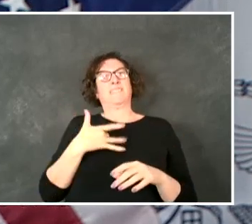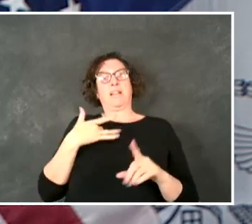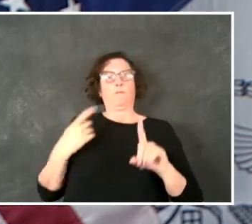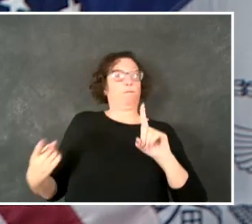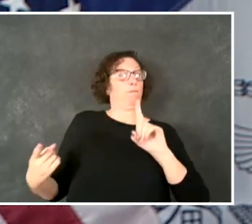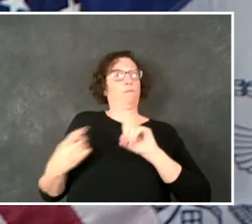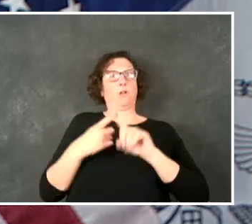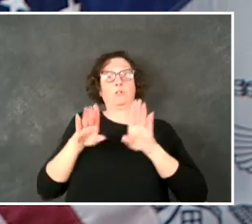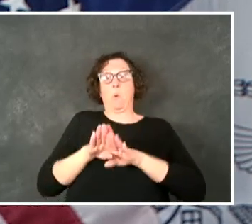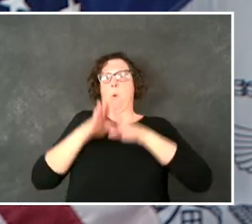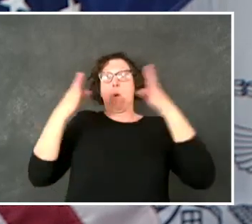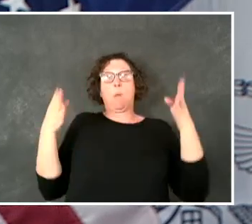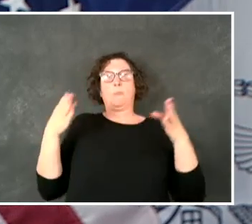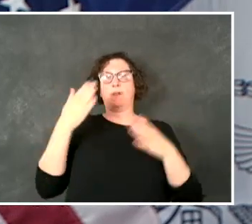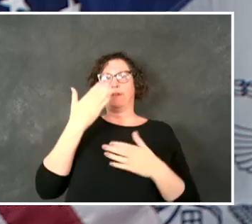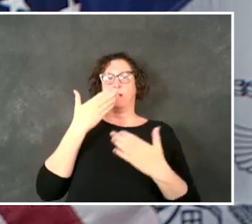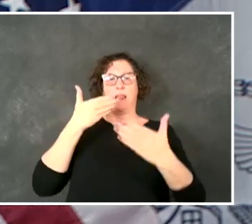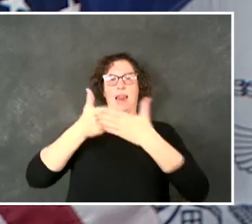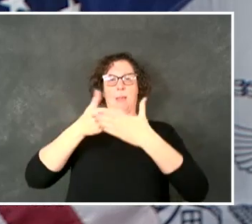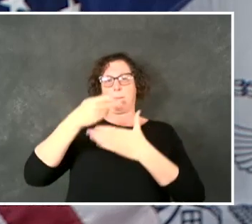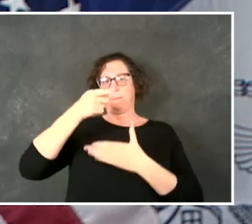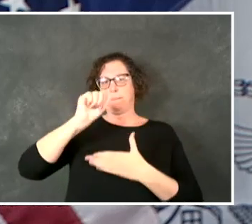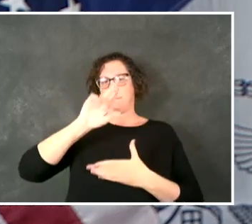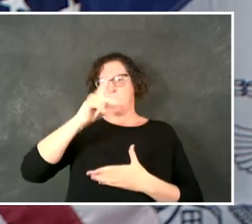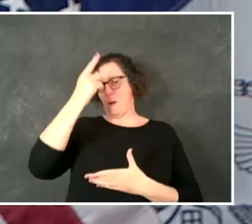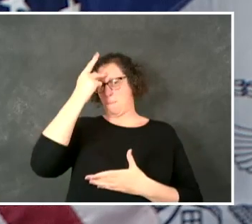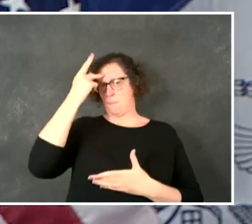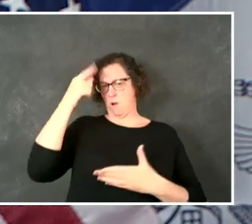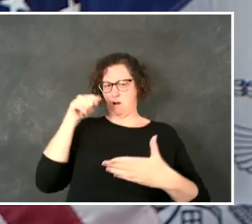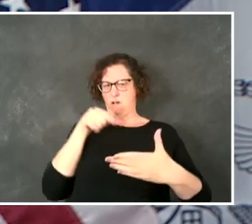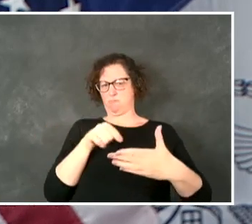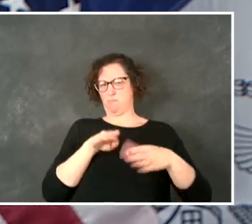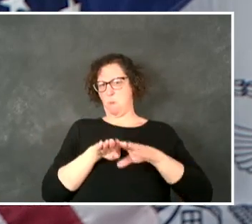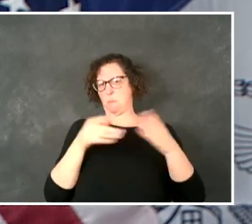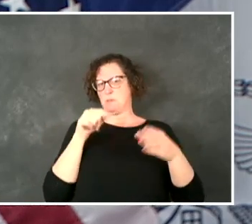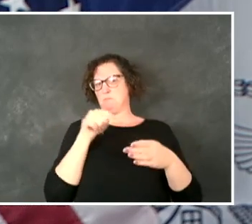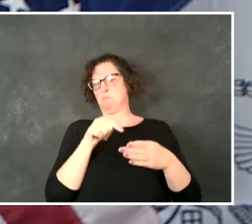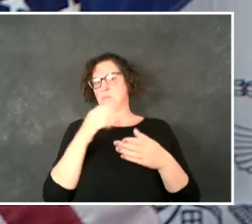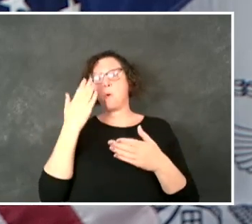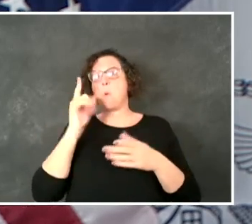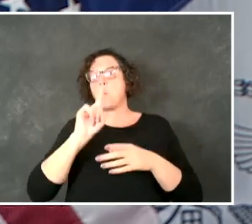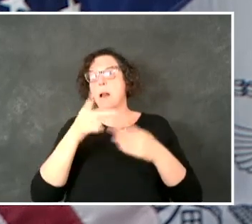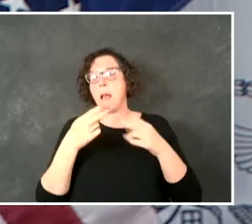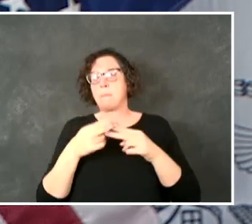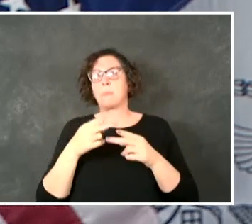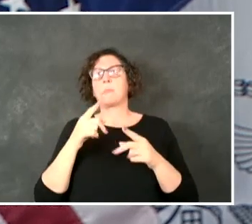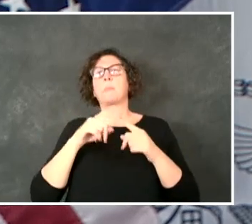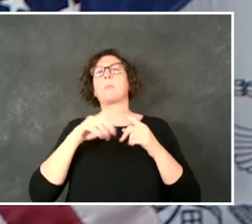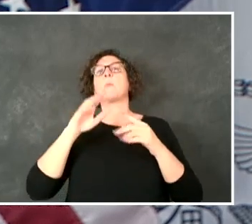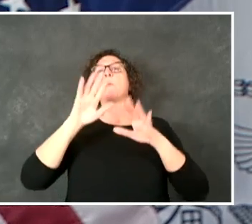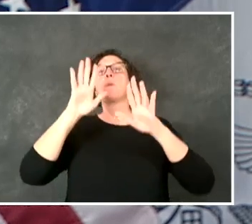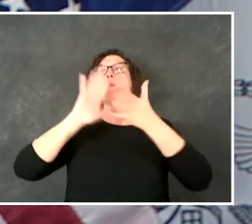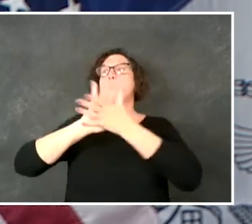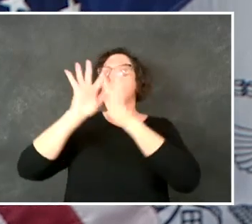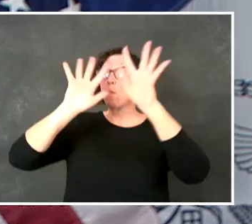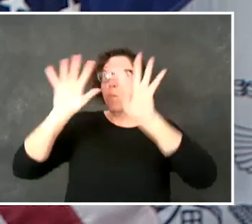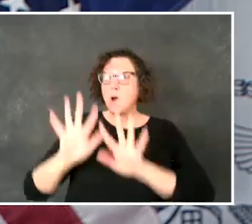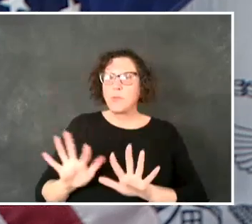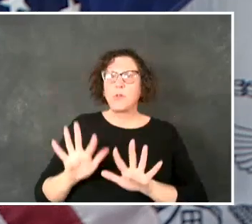NATURAL ABILITY TO EXPAND THE PARK SPACE AND THE PLAC WESHERE A LOT OF PEOPLE WILL BE CONGREGATGIN WHERE IT GETS WARMER. I THINK IN MAY